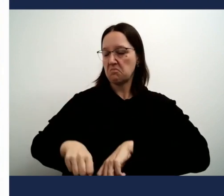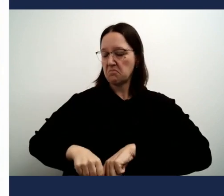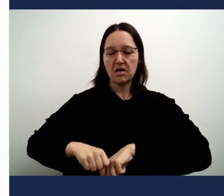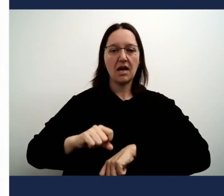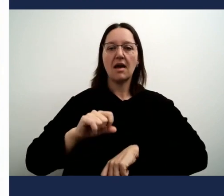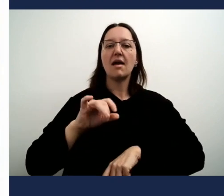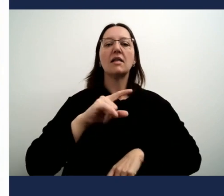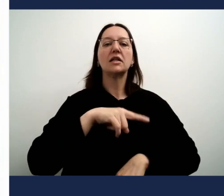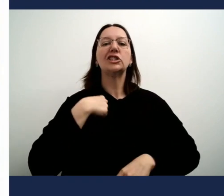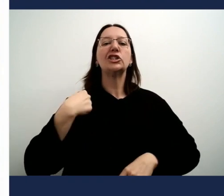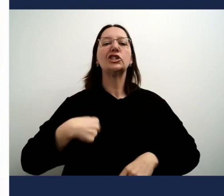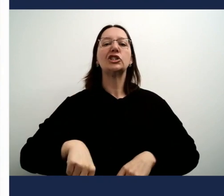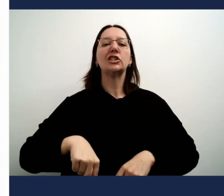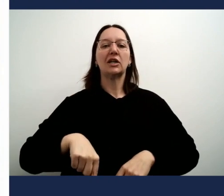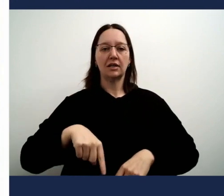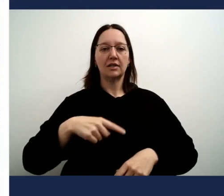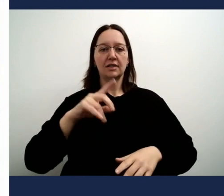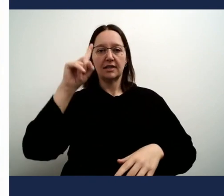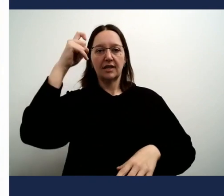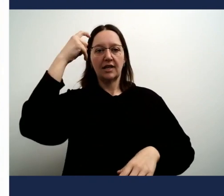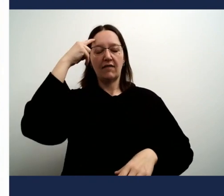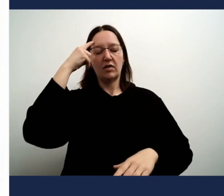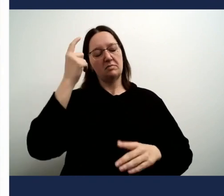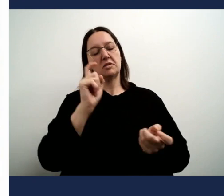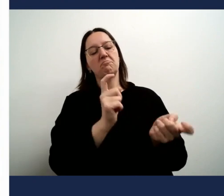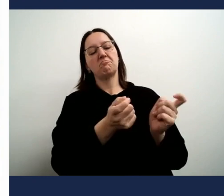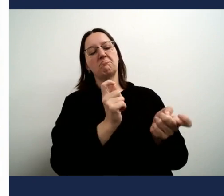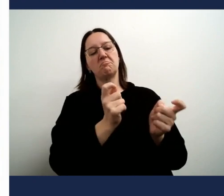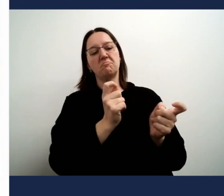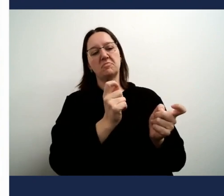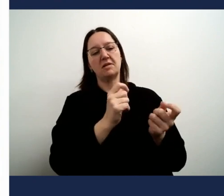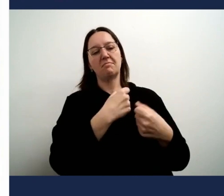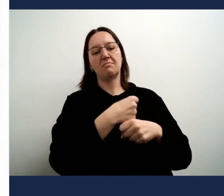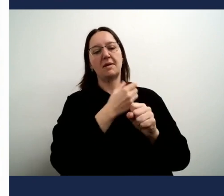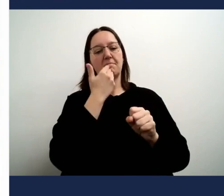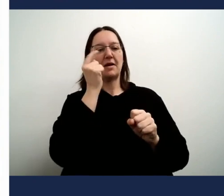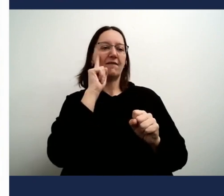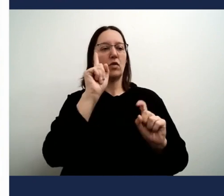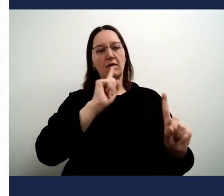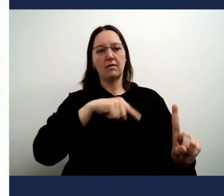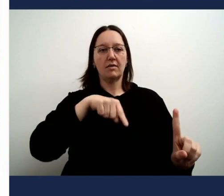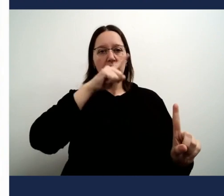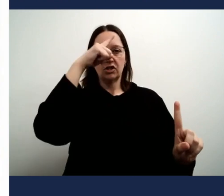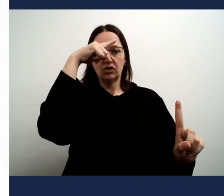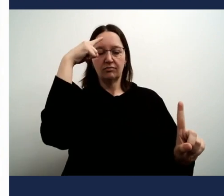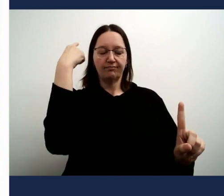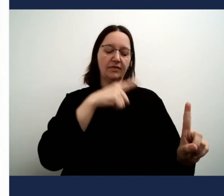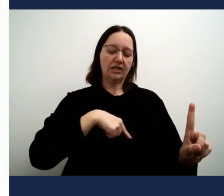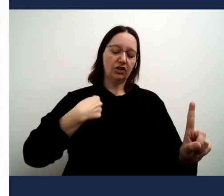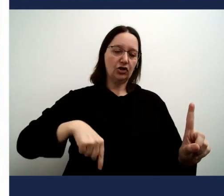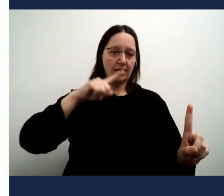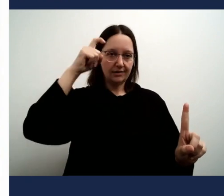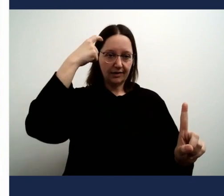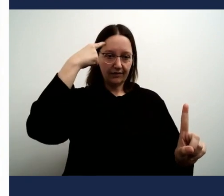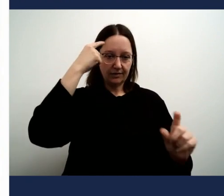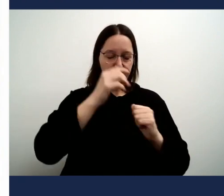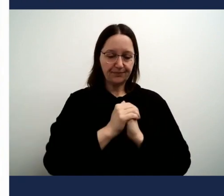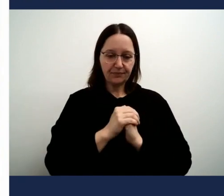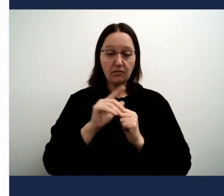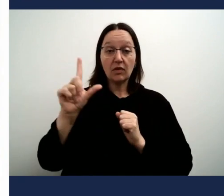leads to copycat attacks around the world, including right here in the United States. I just want to say 1 word about this, which is really important for